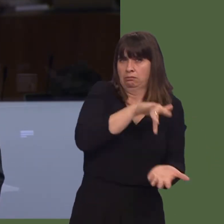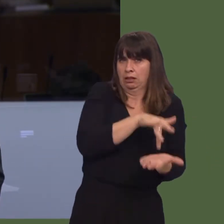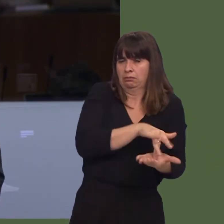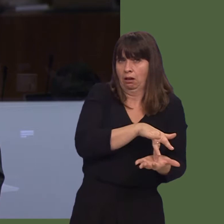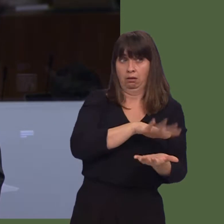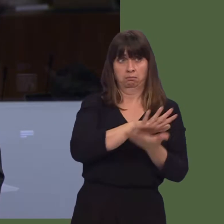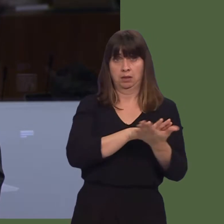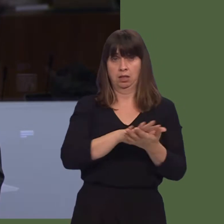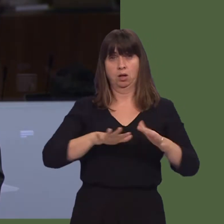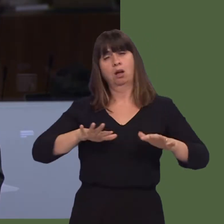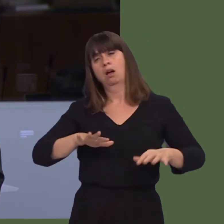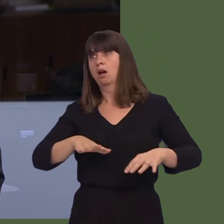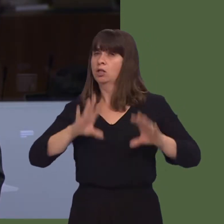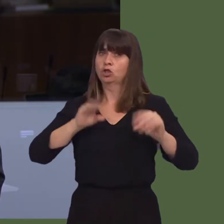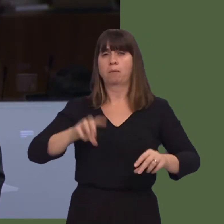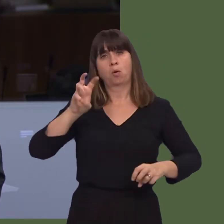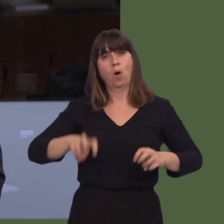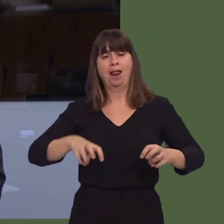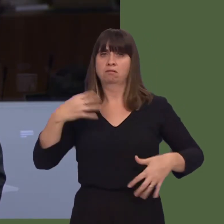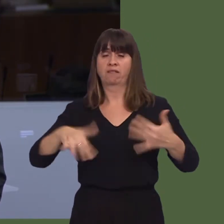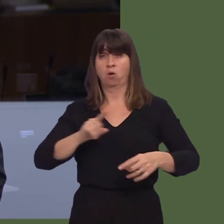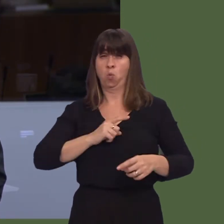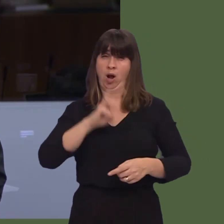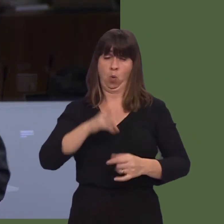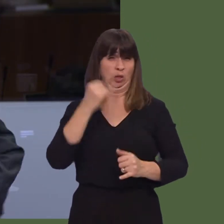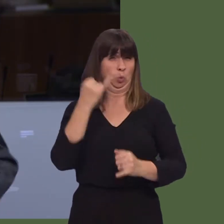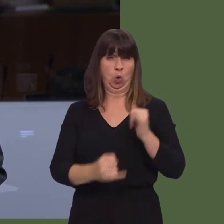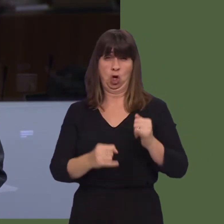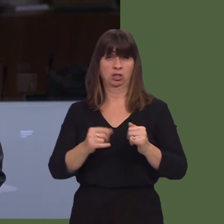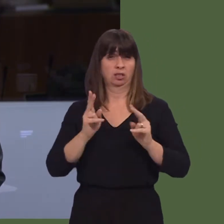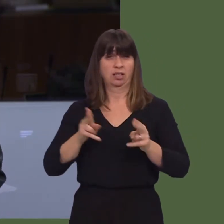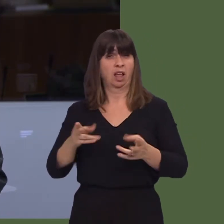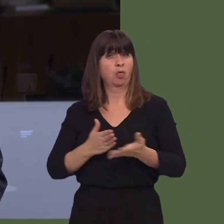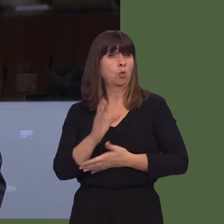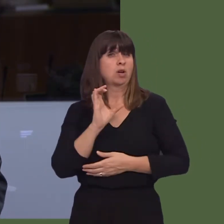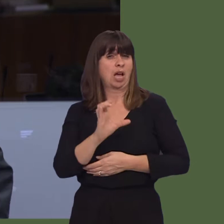no longer have the poorest survival rates of all United Kingdom nations?